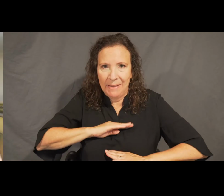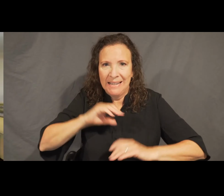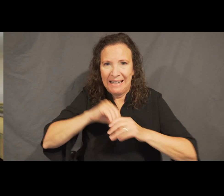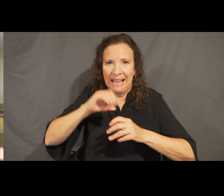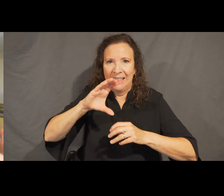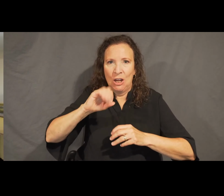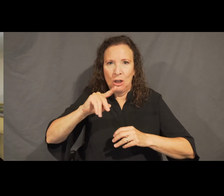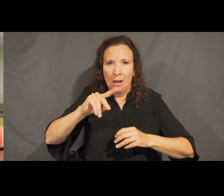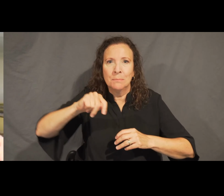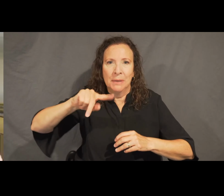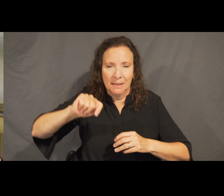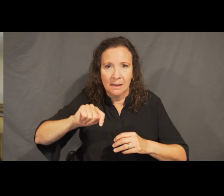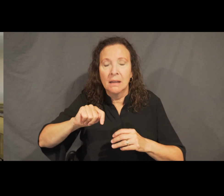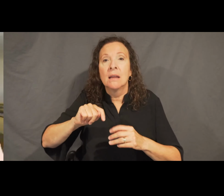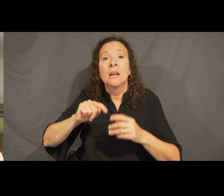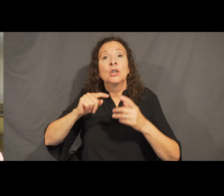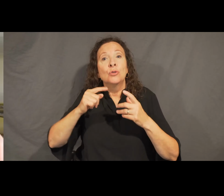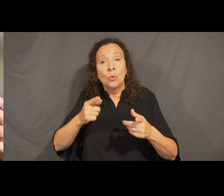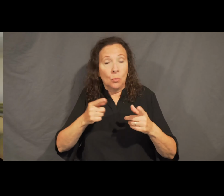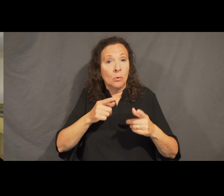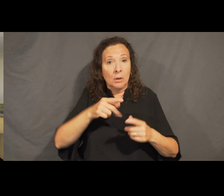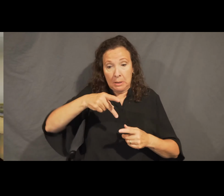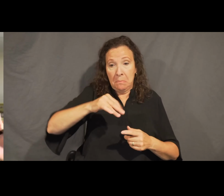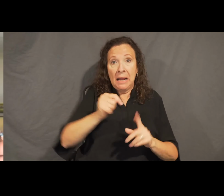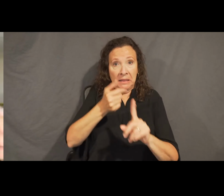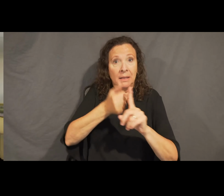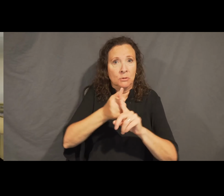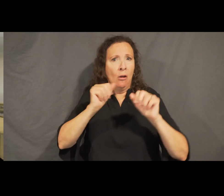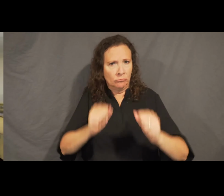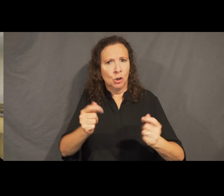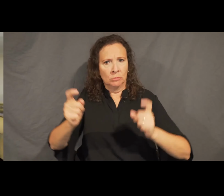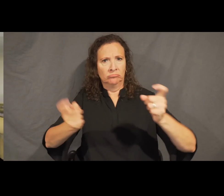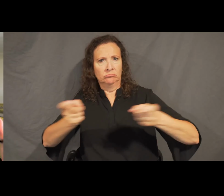It was not a problem of the pilots not being able to handle their planes.